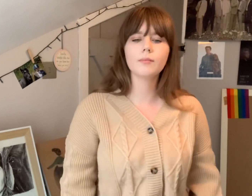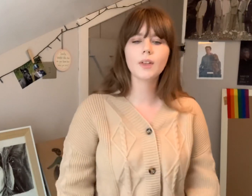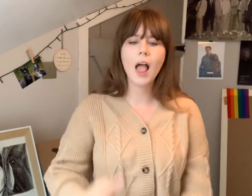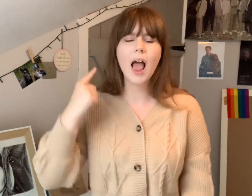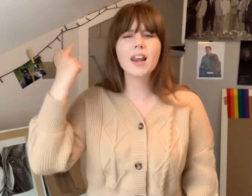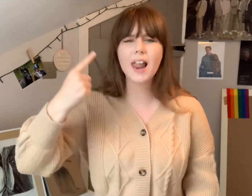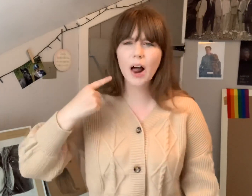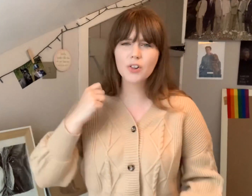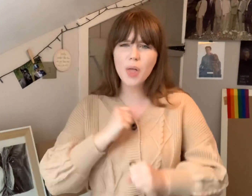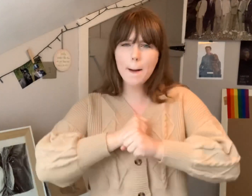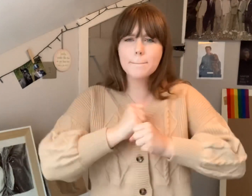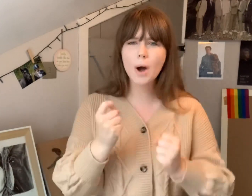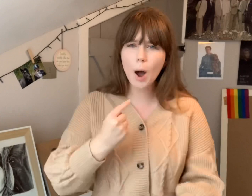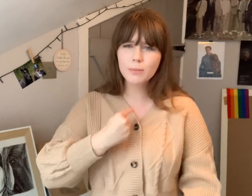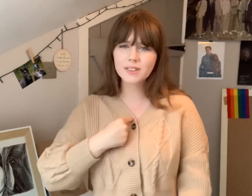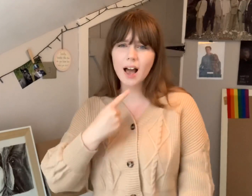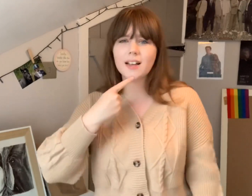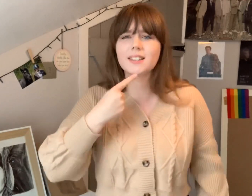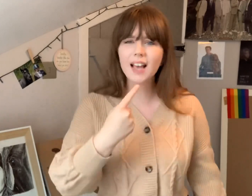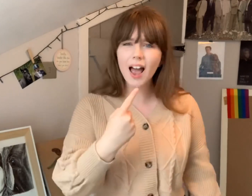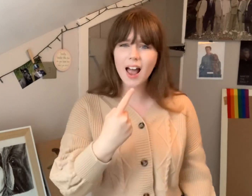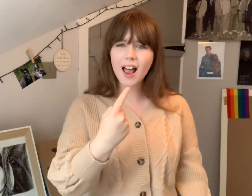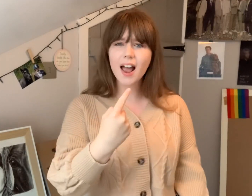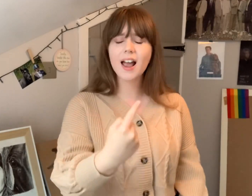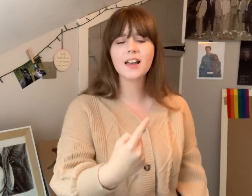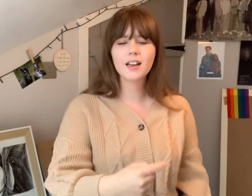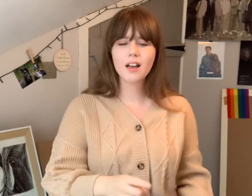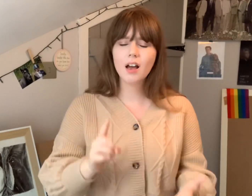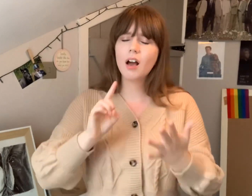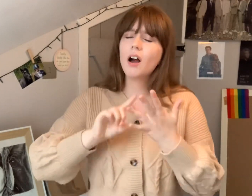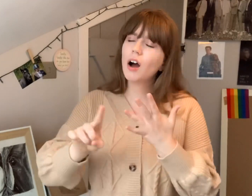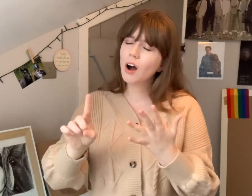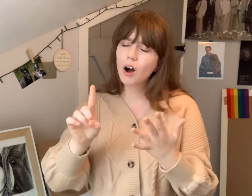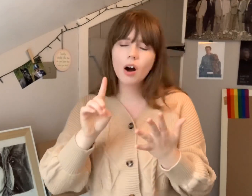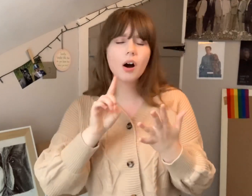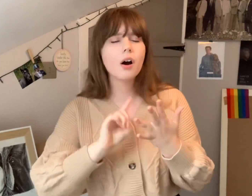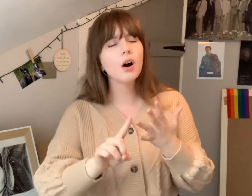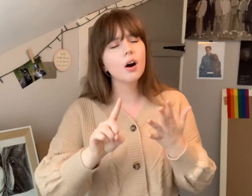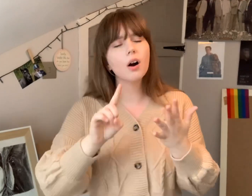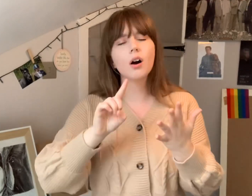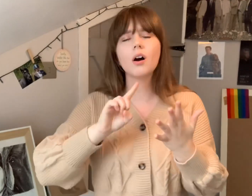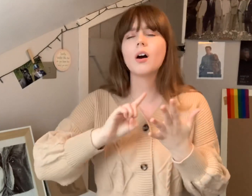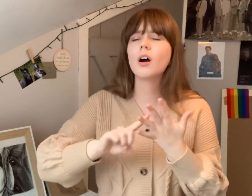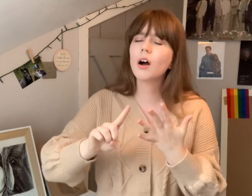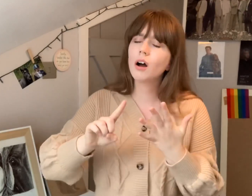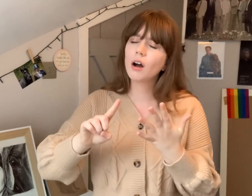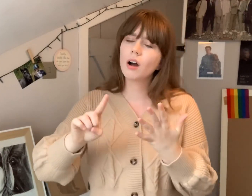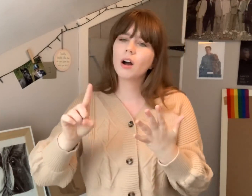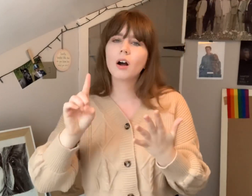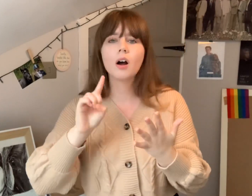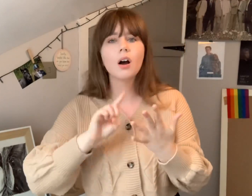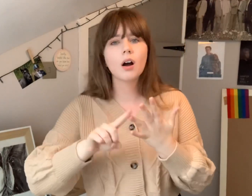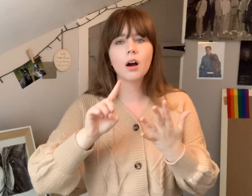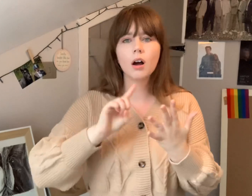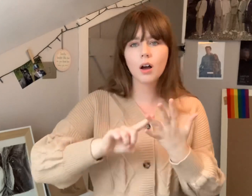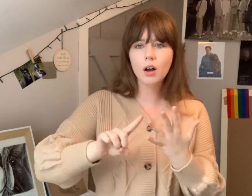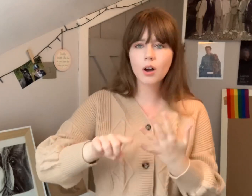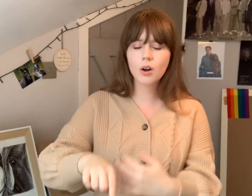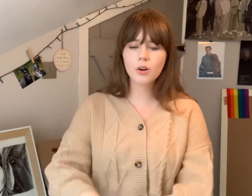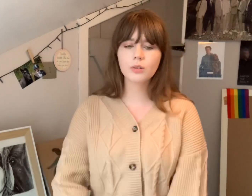Louder than bombs I say Ooh